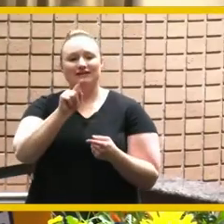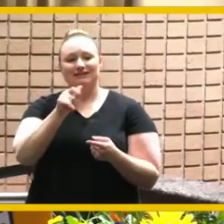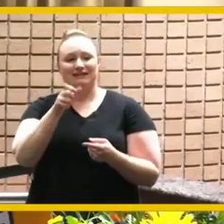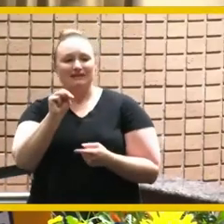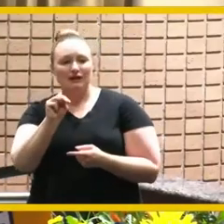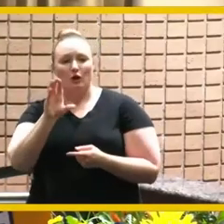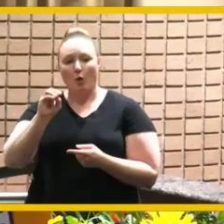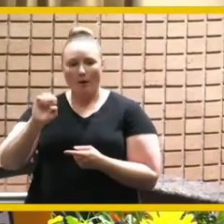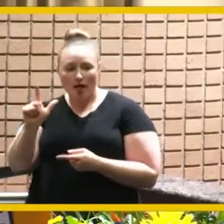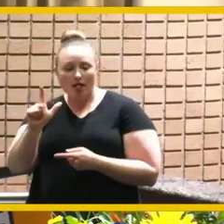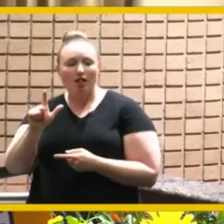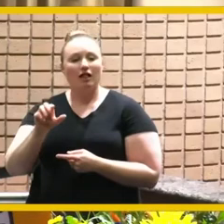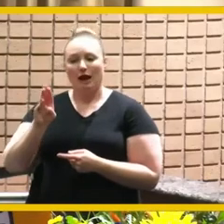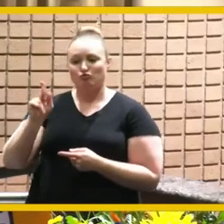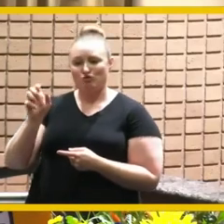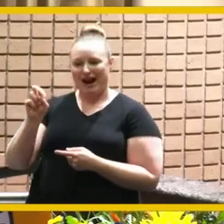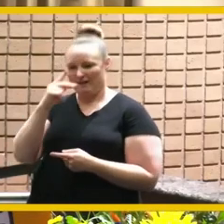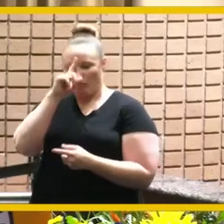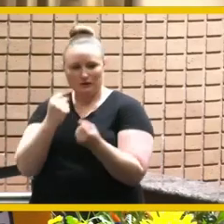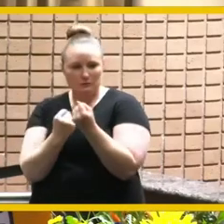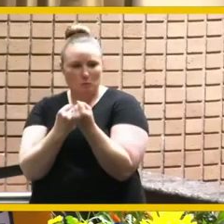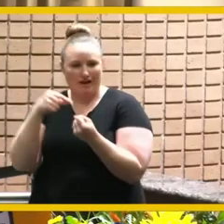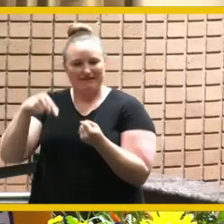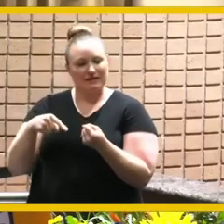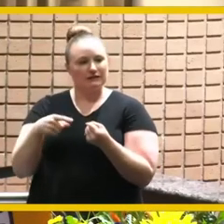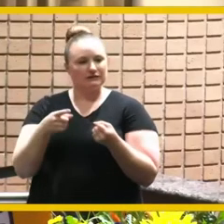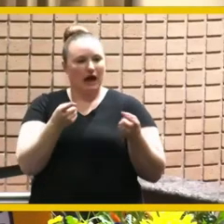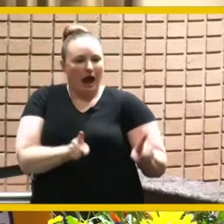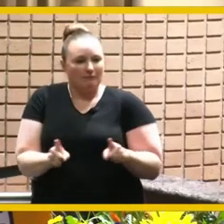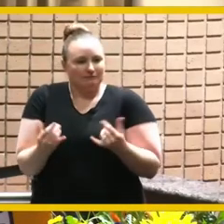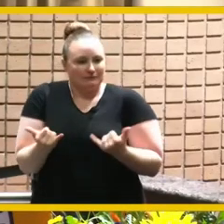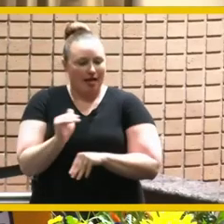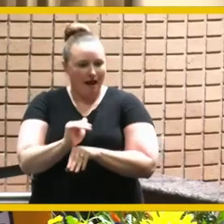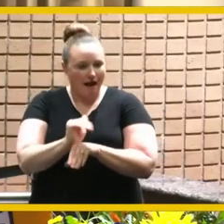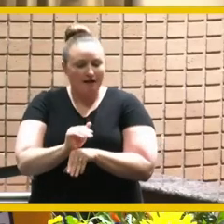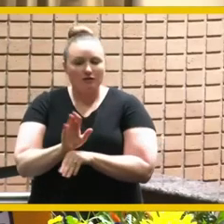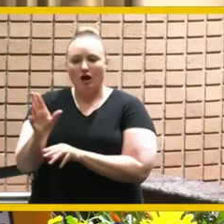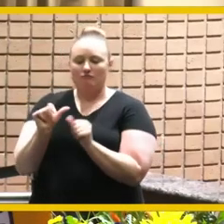generous sponsorship of this program tonight and their long continuous support and friendship with